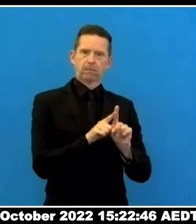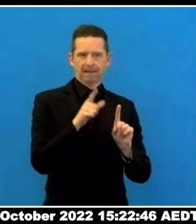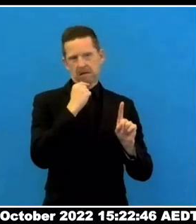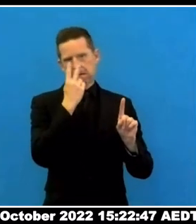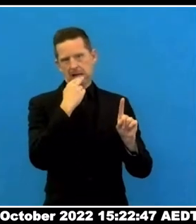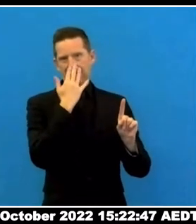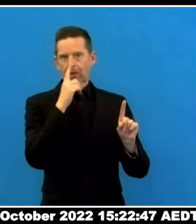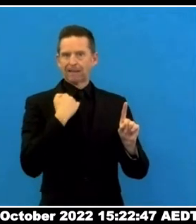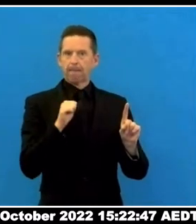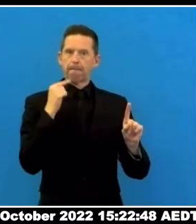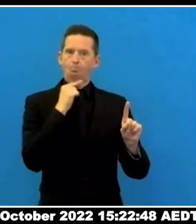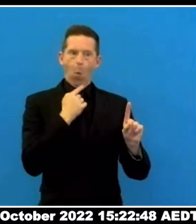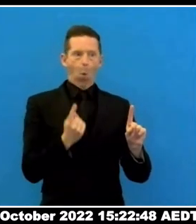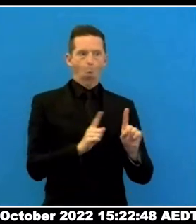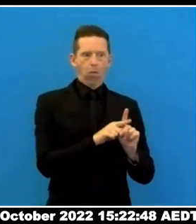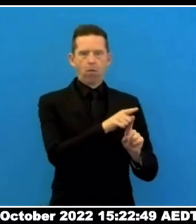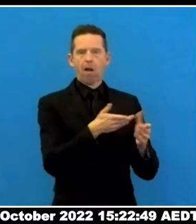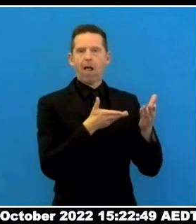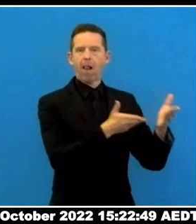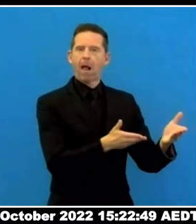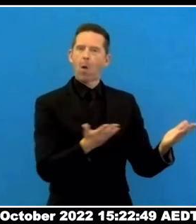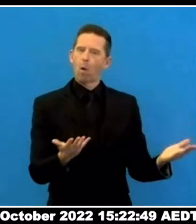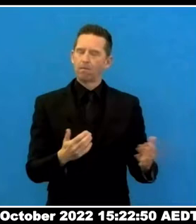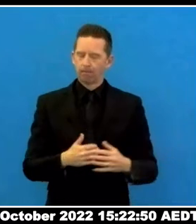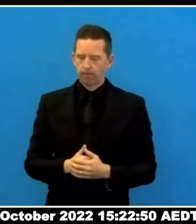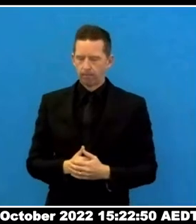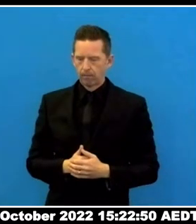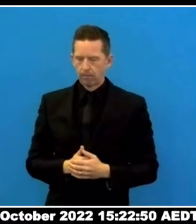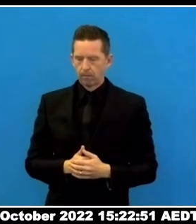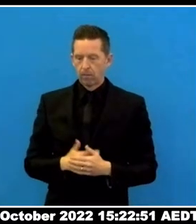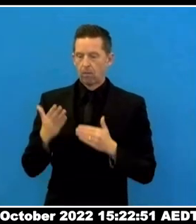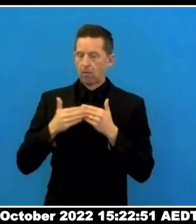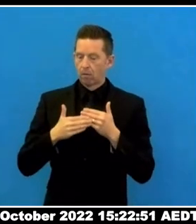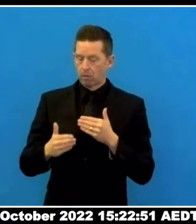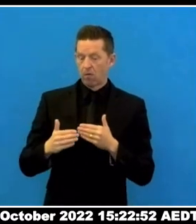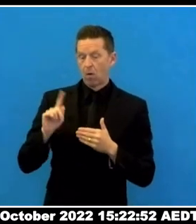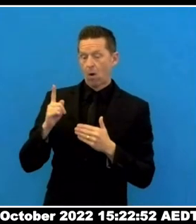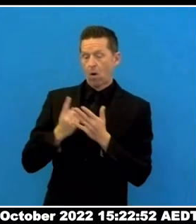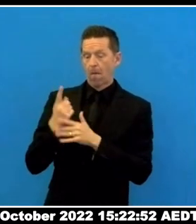Since dad left Afghanistan, so he was in Nauru Detention Centre for five years.